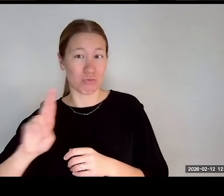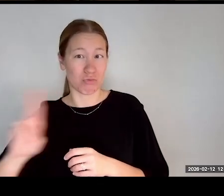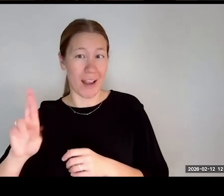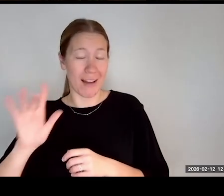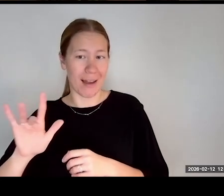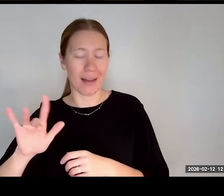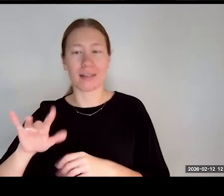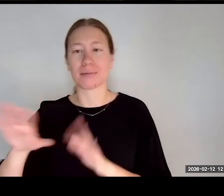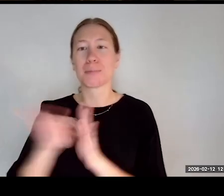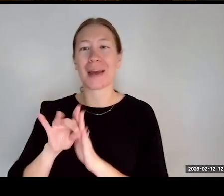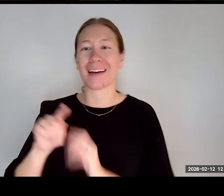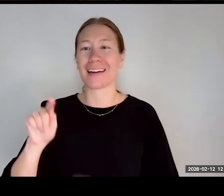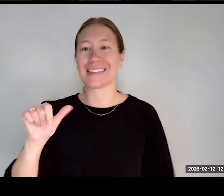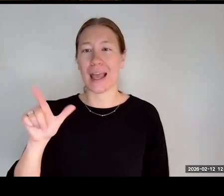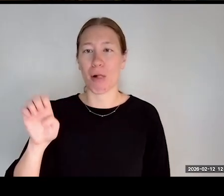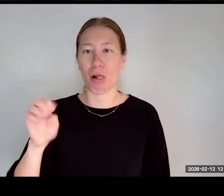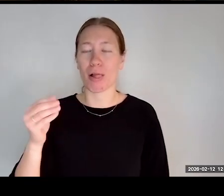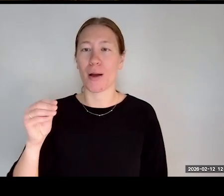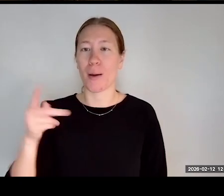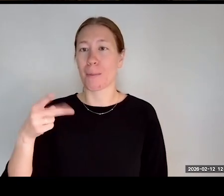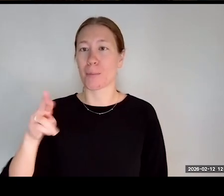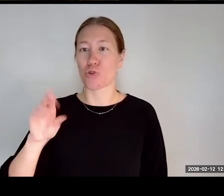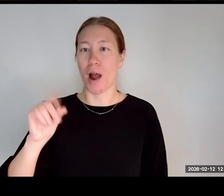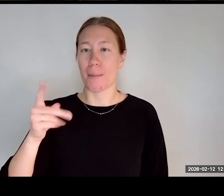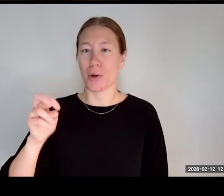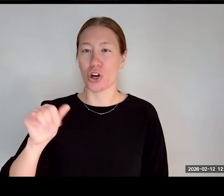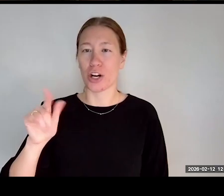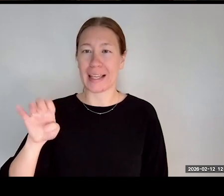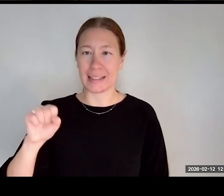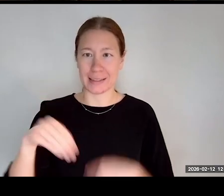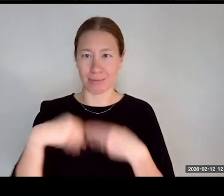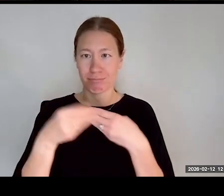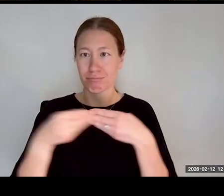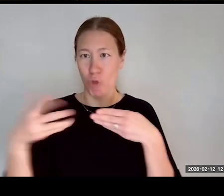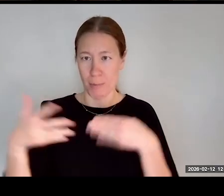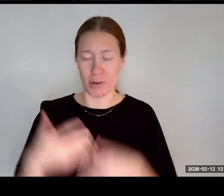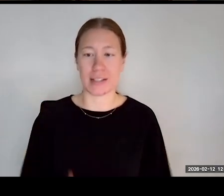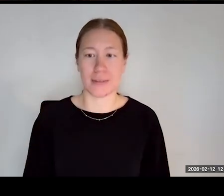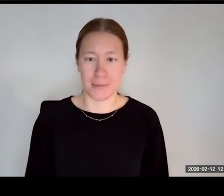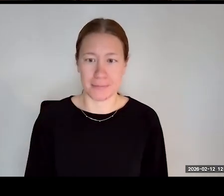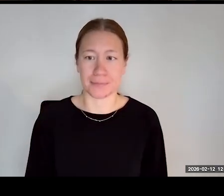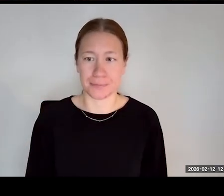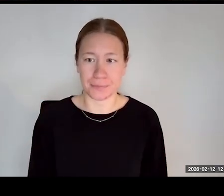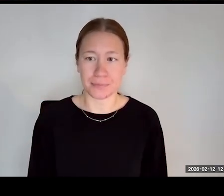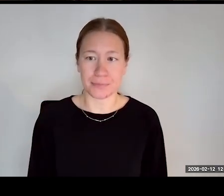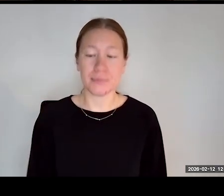and it's going to open up my table properties window. Inside of this window, I need to, with the header row selected,